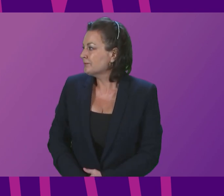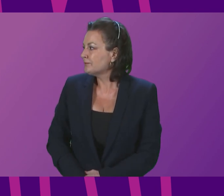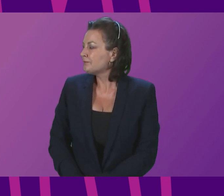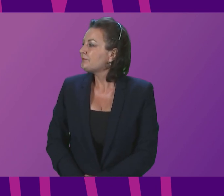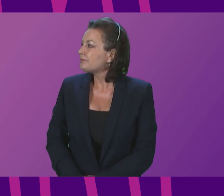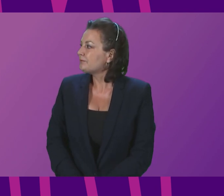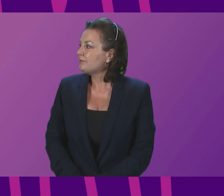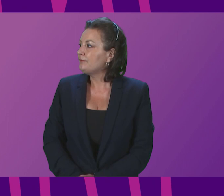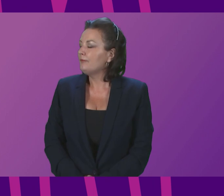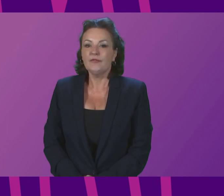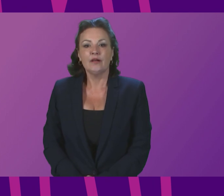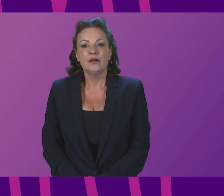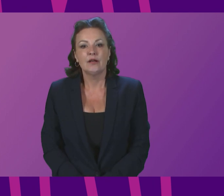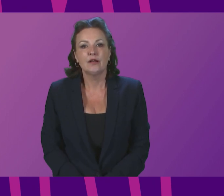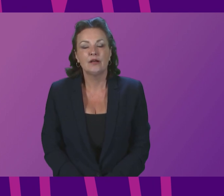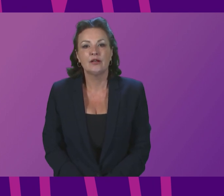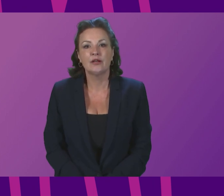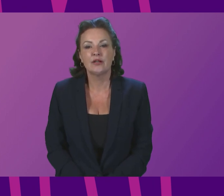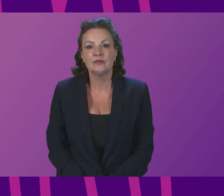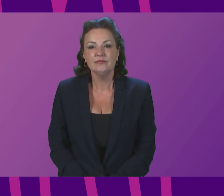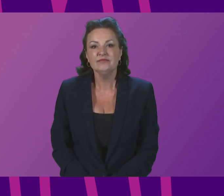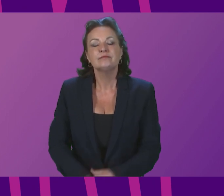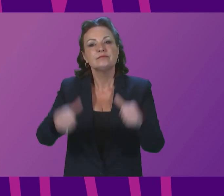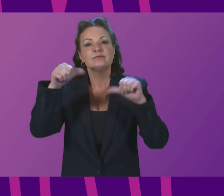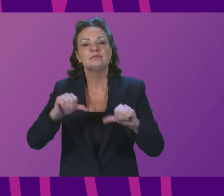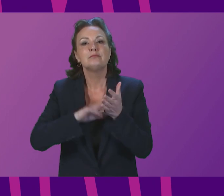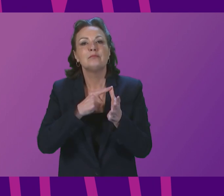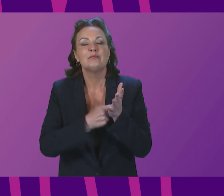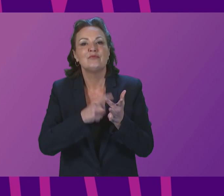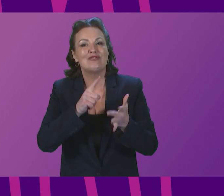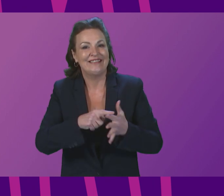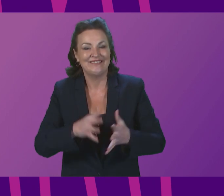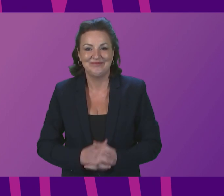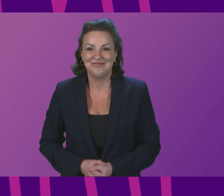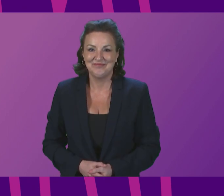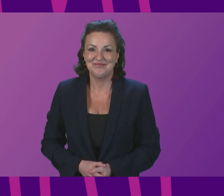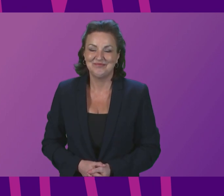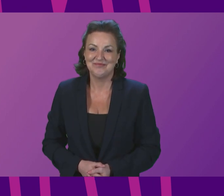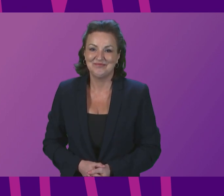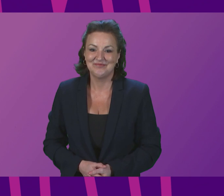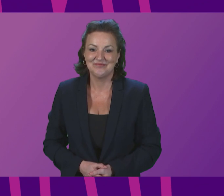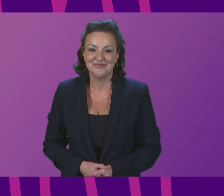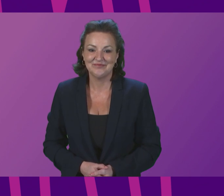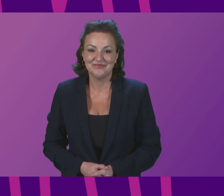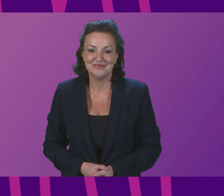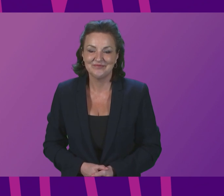We move to supplementary questions.